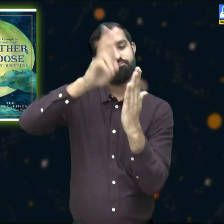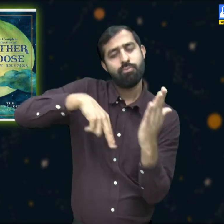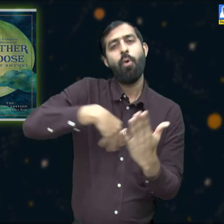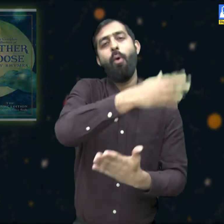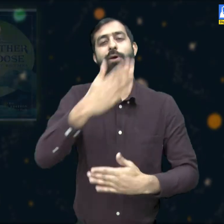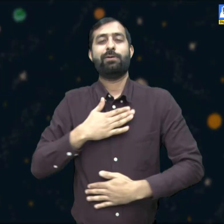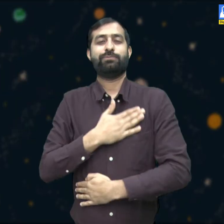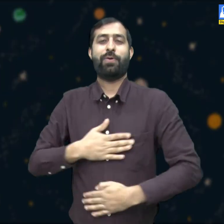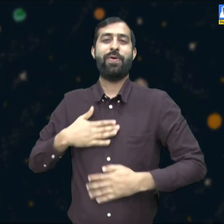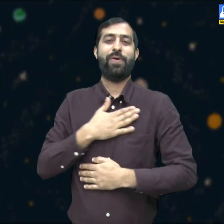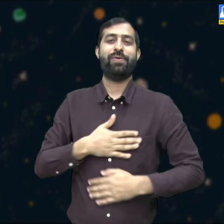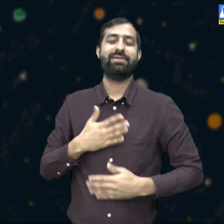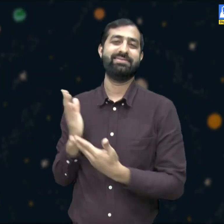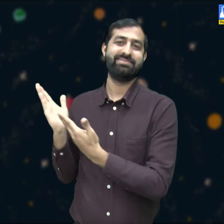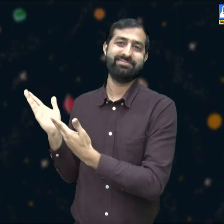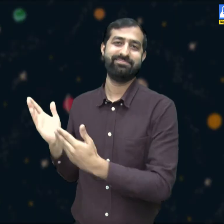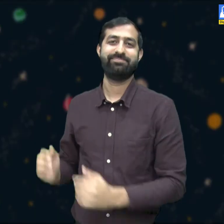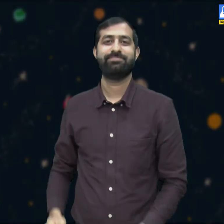That is why they never read the book that saved the Earth.